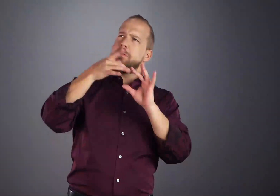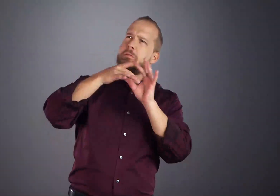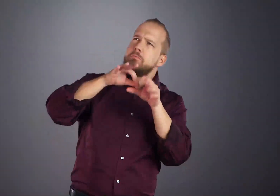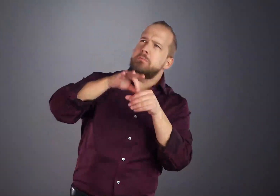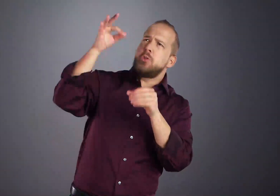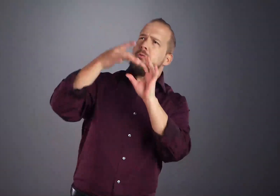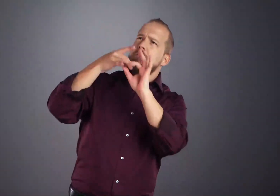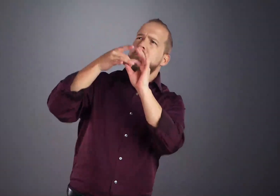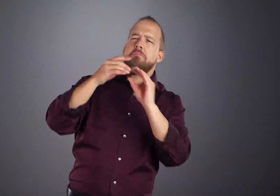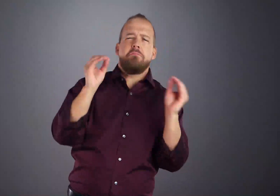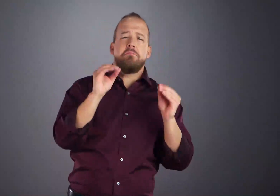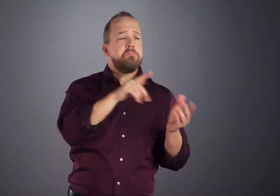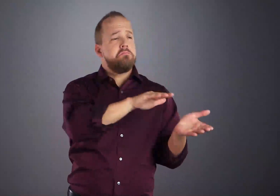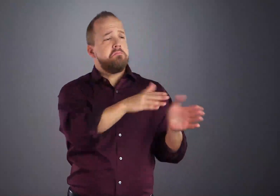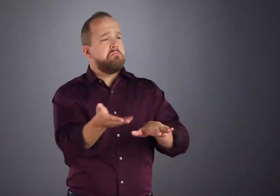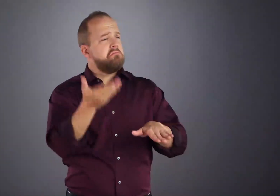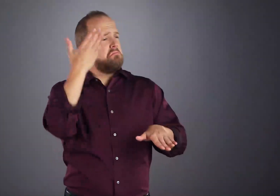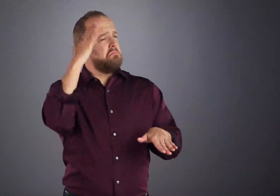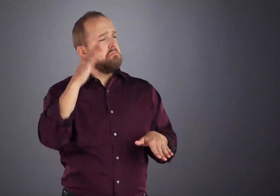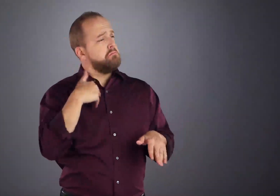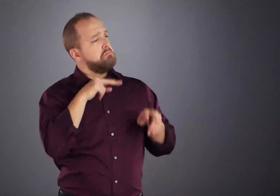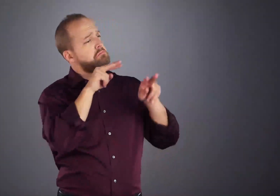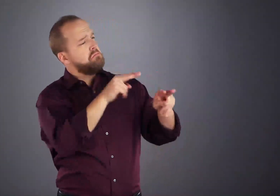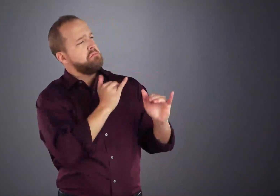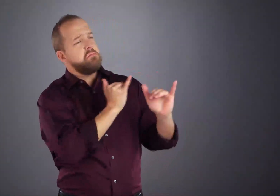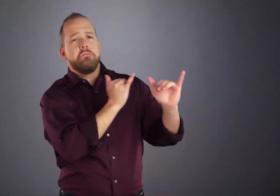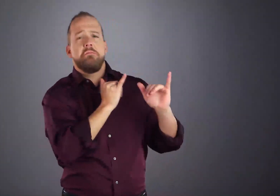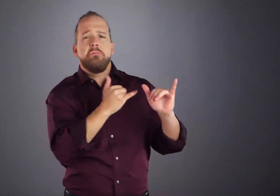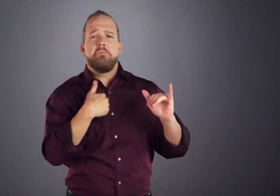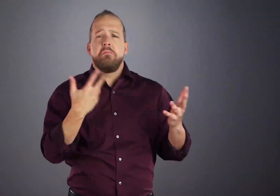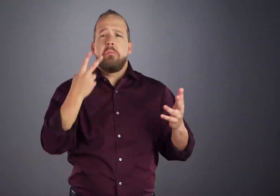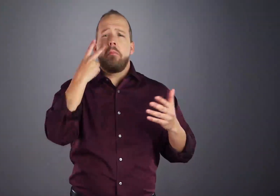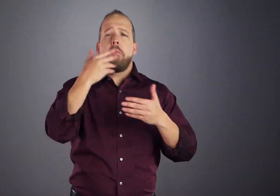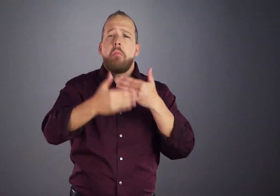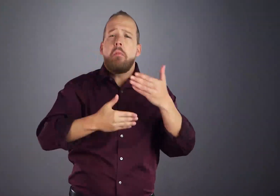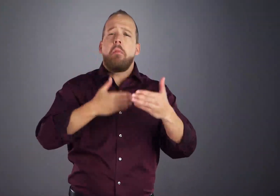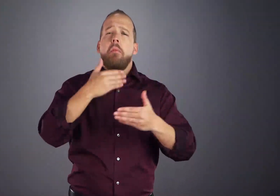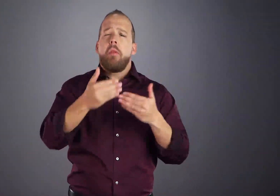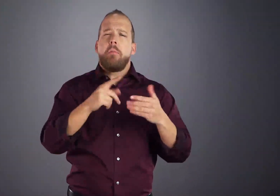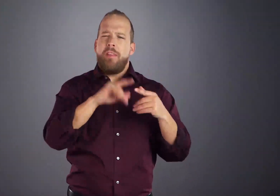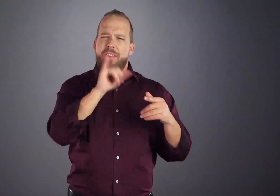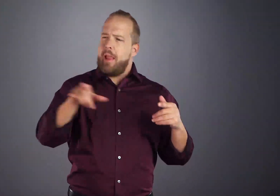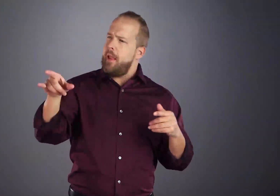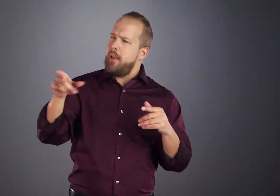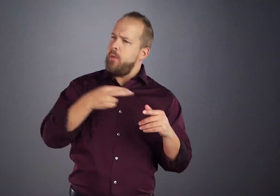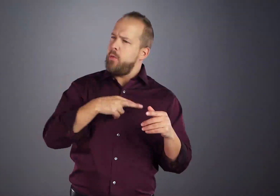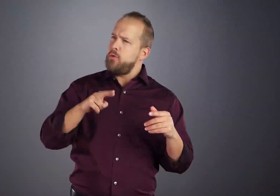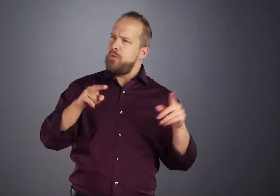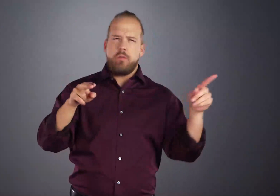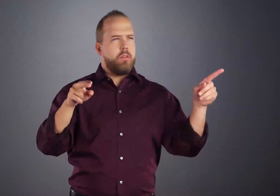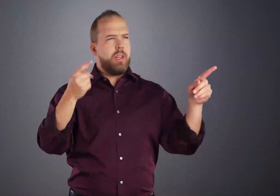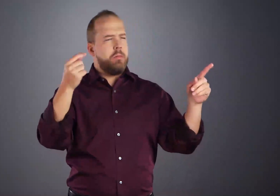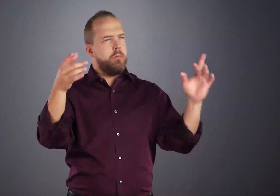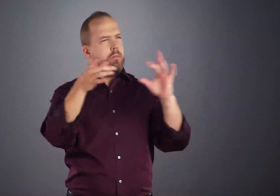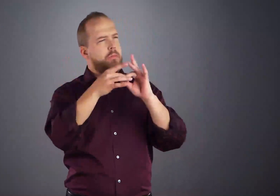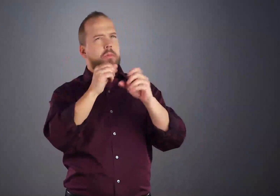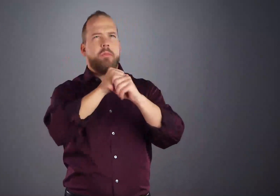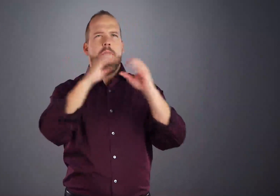his fearlessness as he spoke of these things just before he died; these recollections welled up from the past.